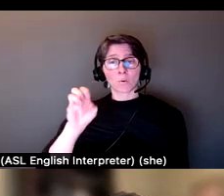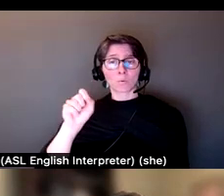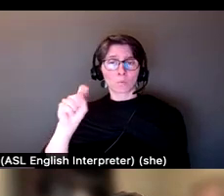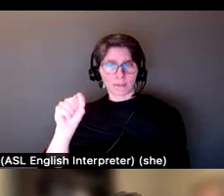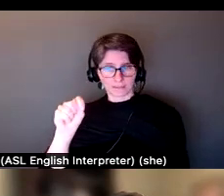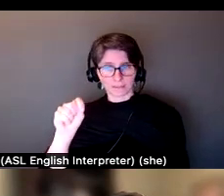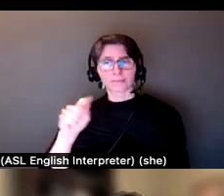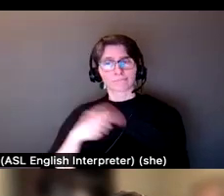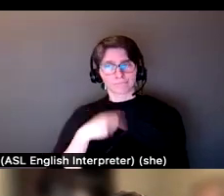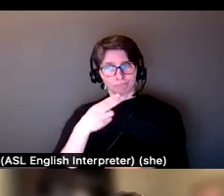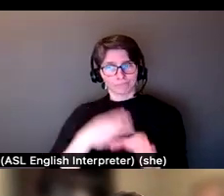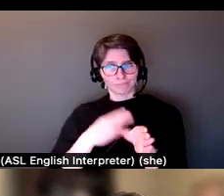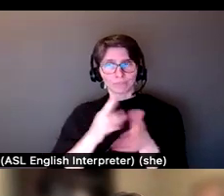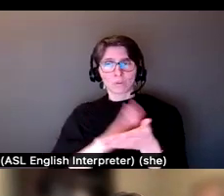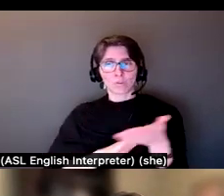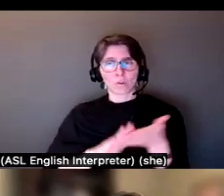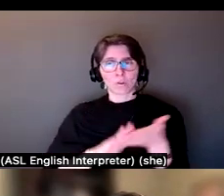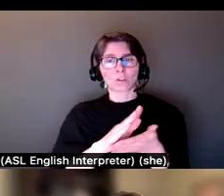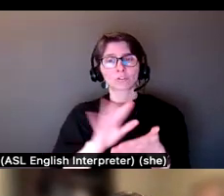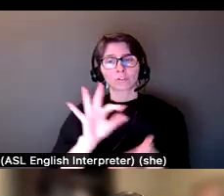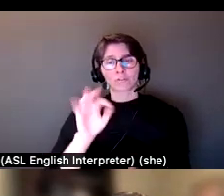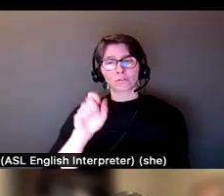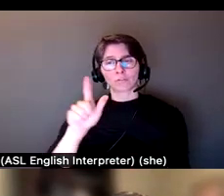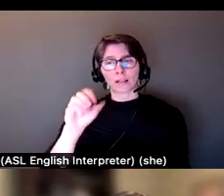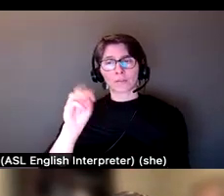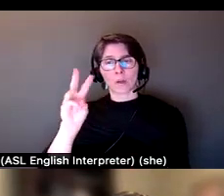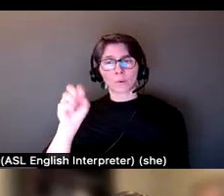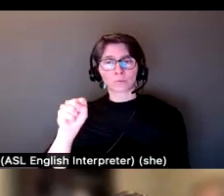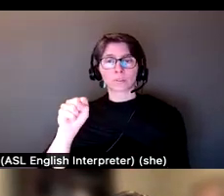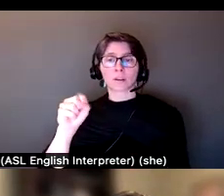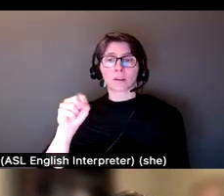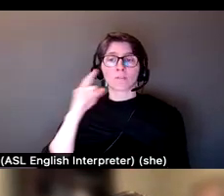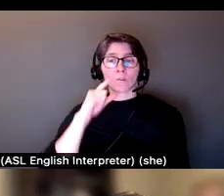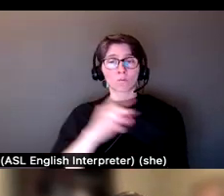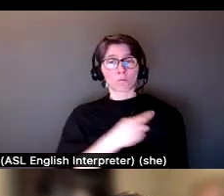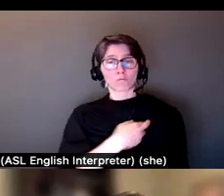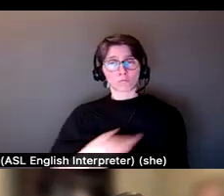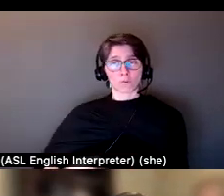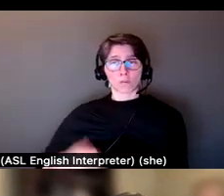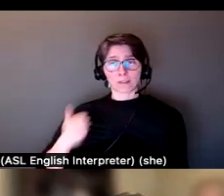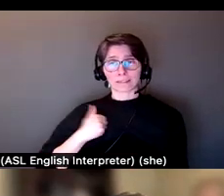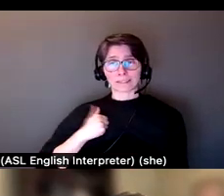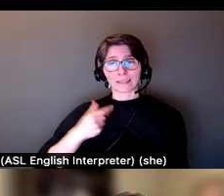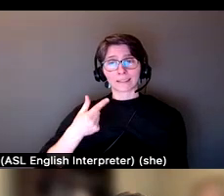of Fellows of the Royal Canadian Geographical Society and is currently the president of the